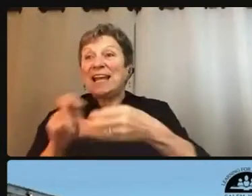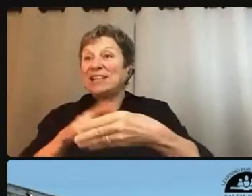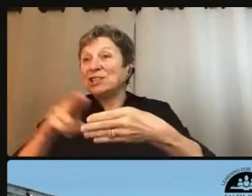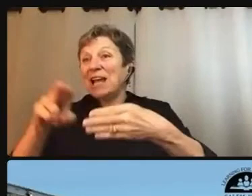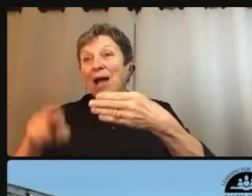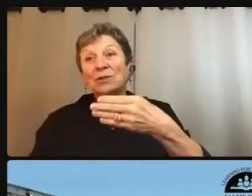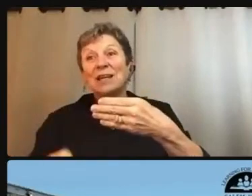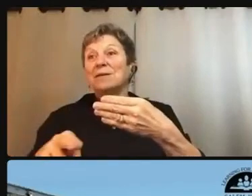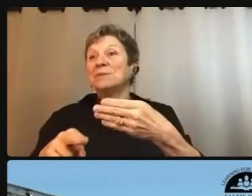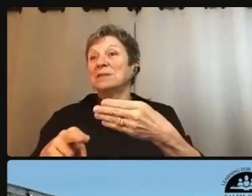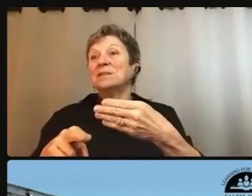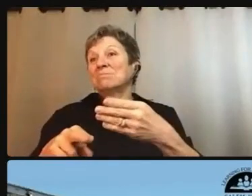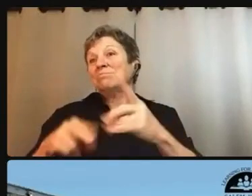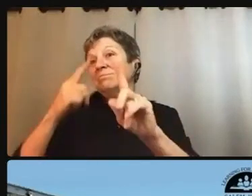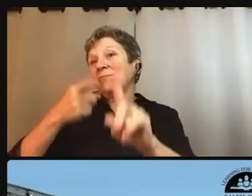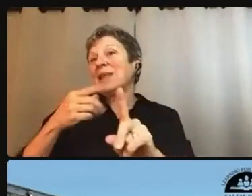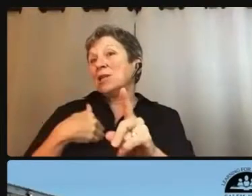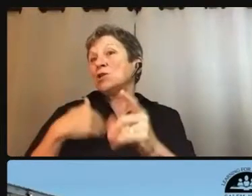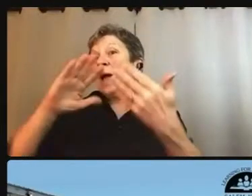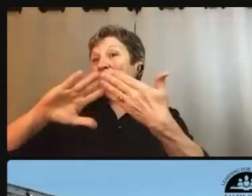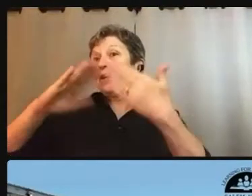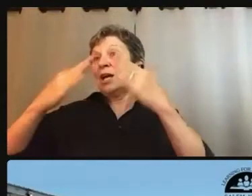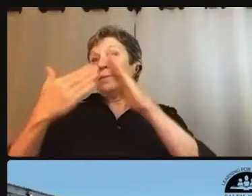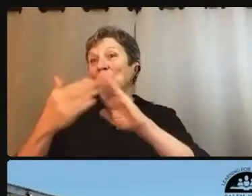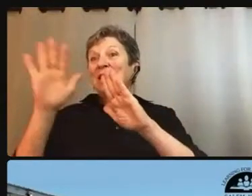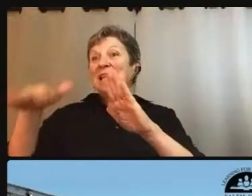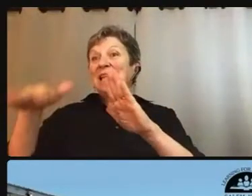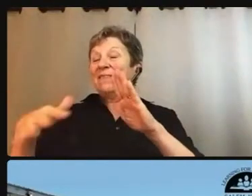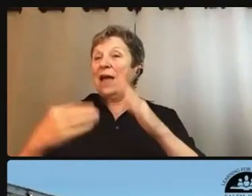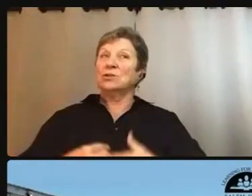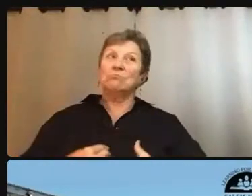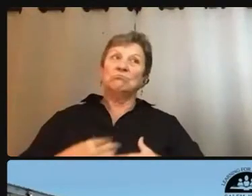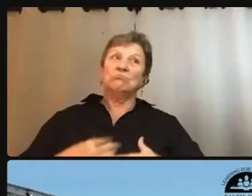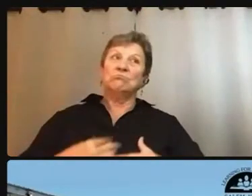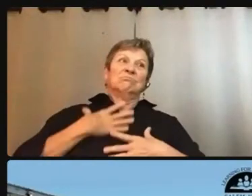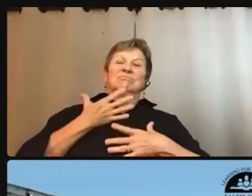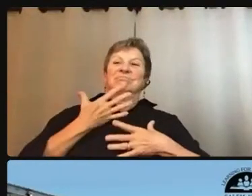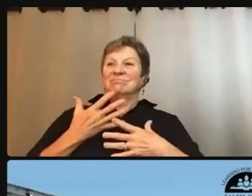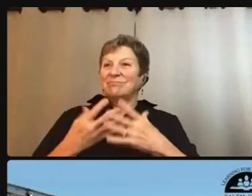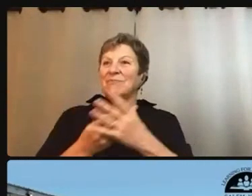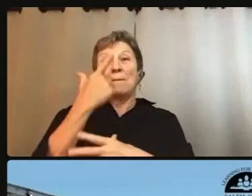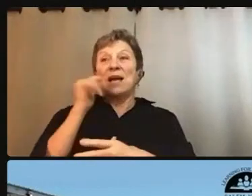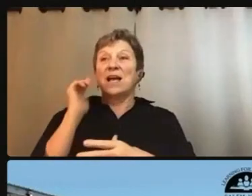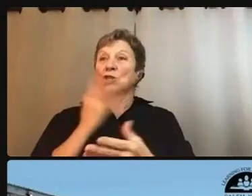TO BE ABLE TO, YOU KNOW, CHANGE BEHAVIOR AND CHANGE OUTCOMES